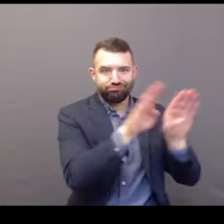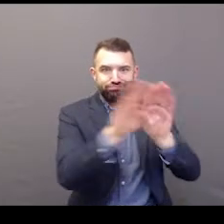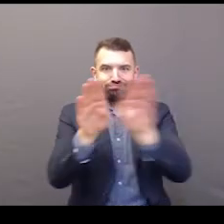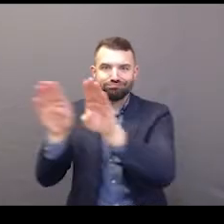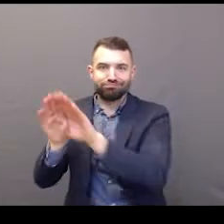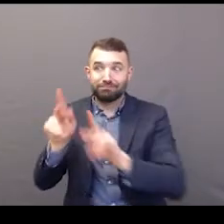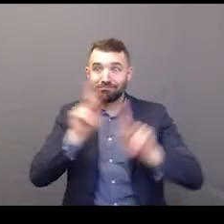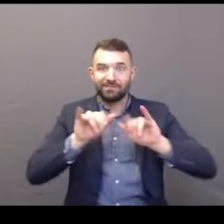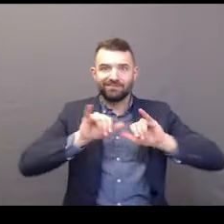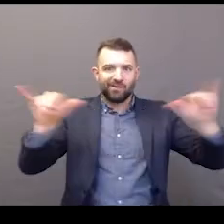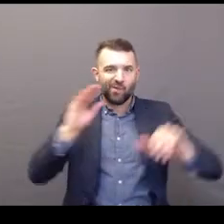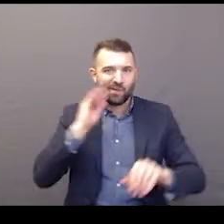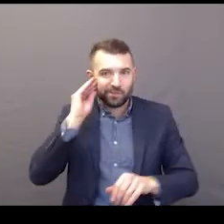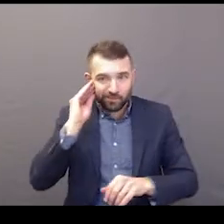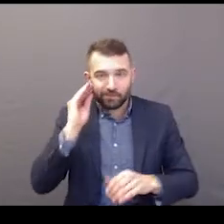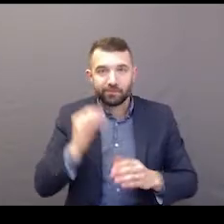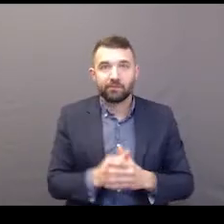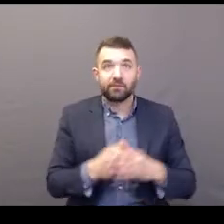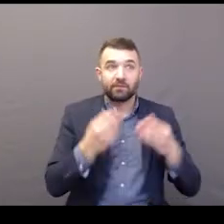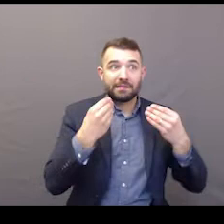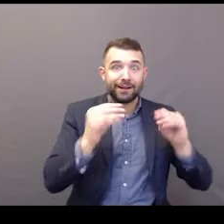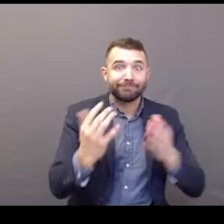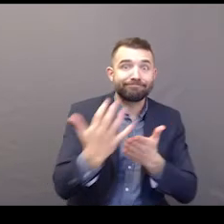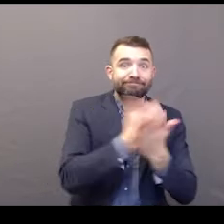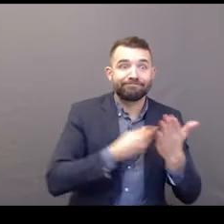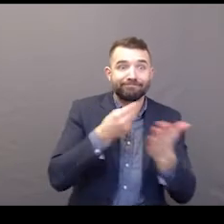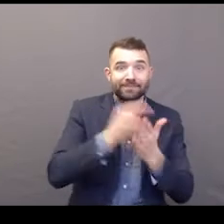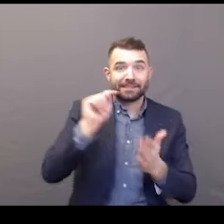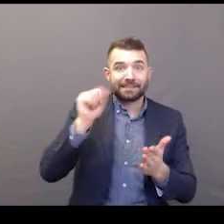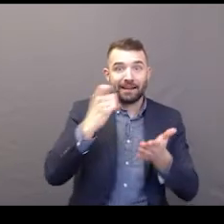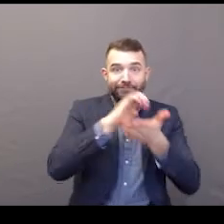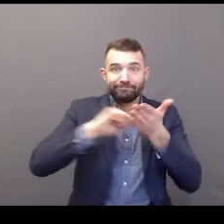sales tax revenues critical to funding Sound Transit construction have declined rapidly.